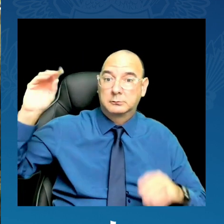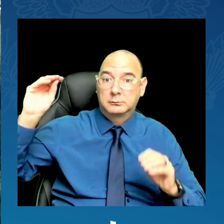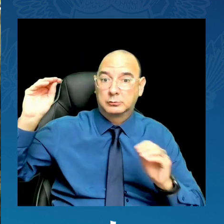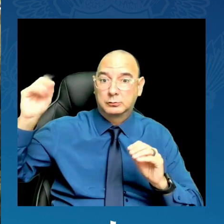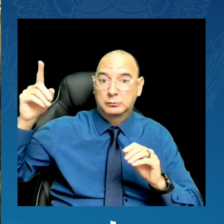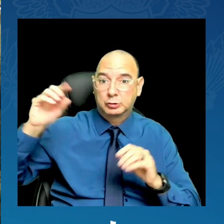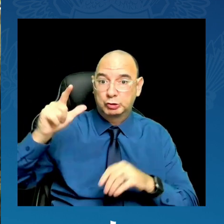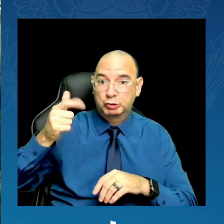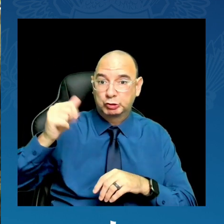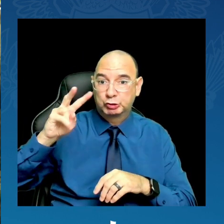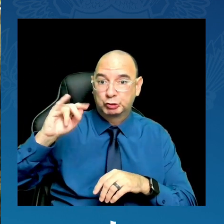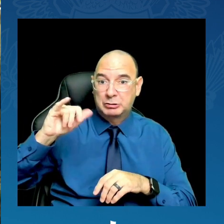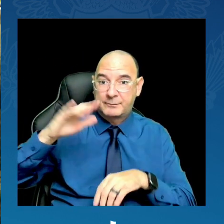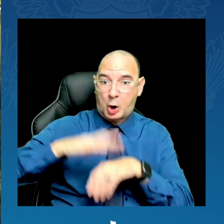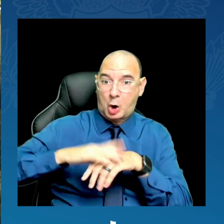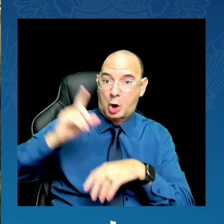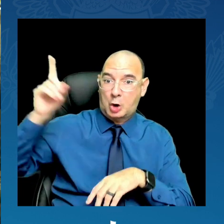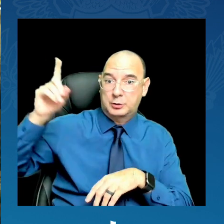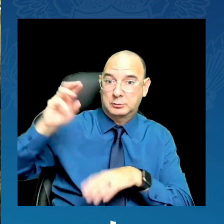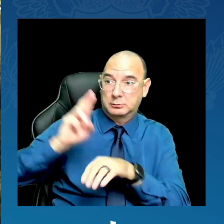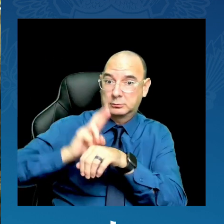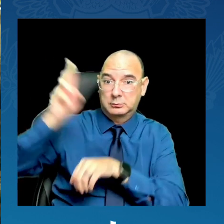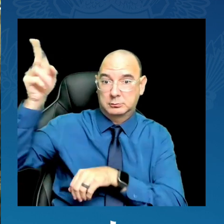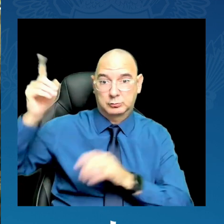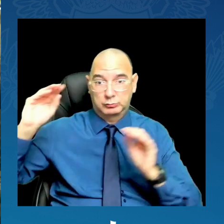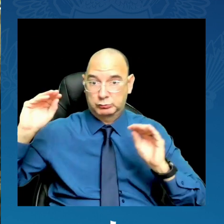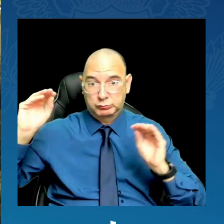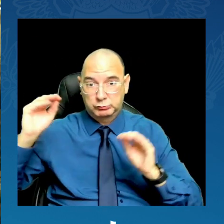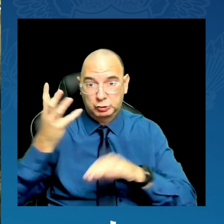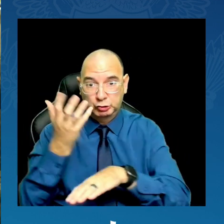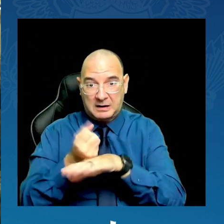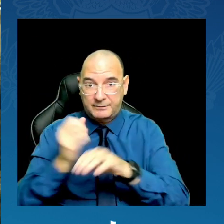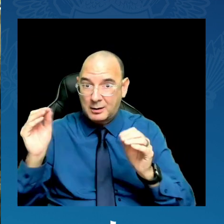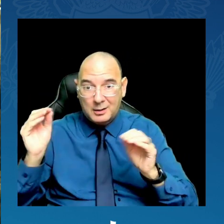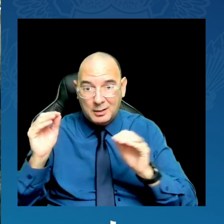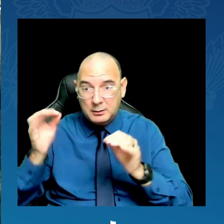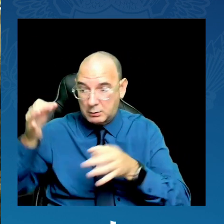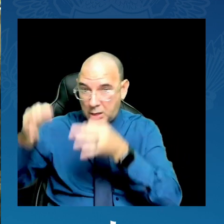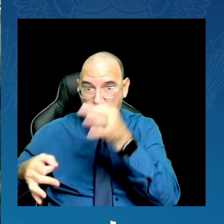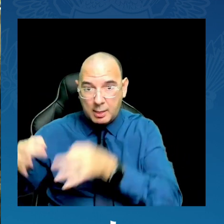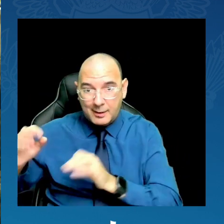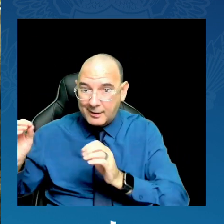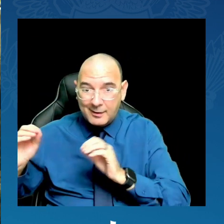and now they don't fall to the bottom. You can harvest so many more.